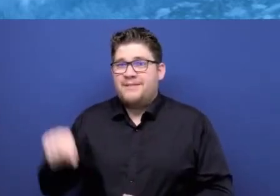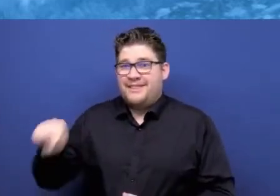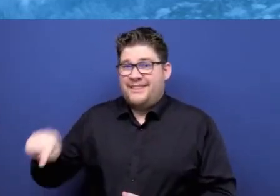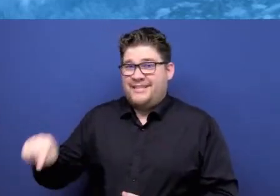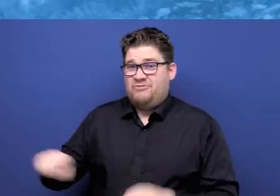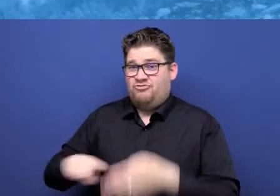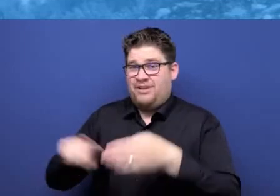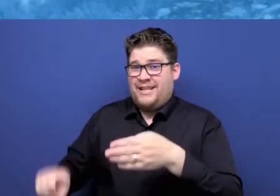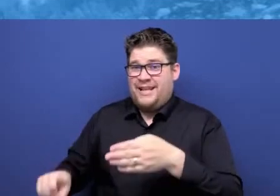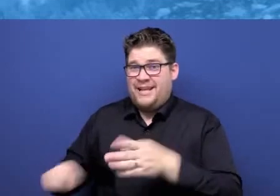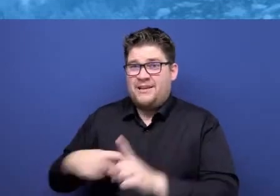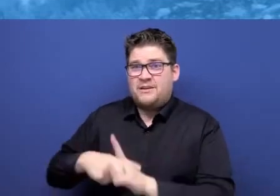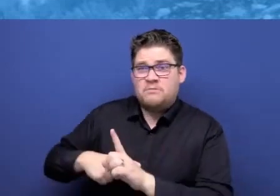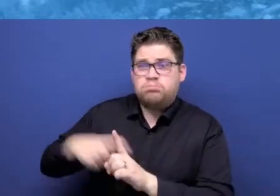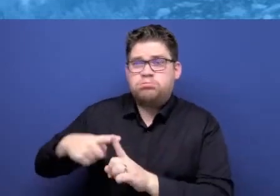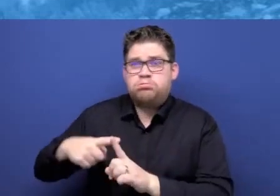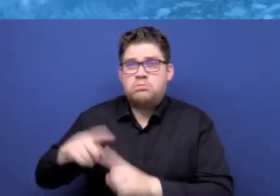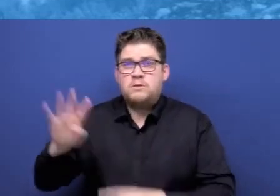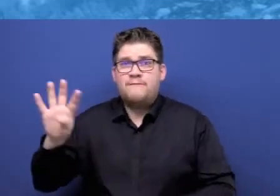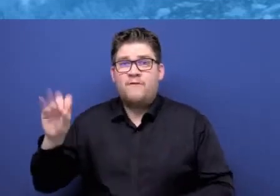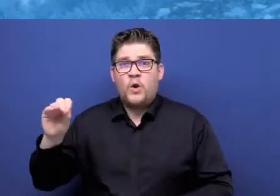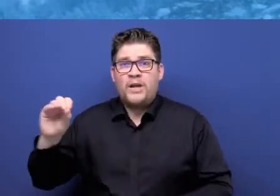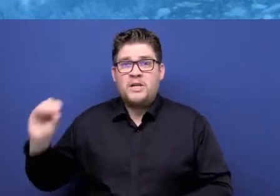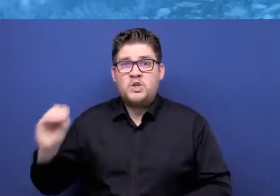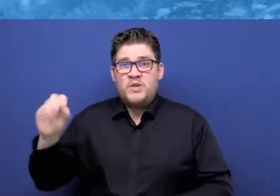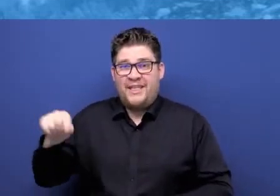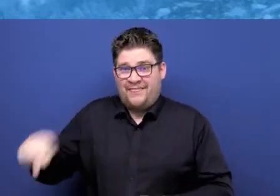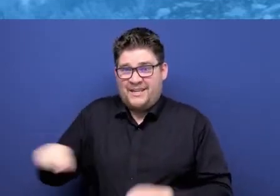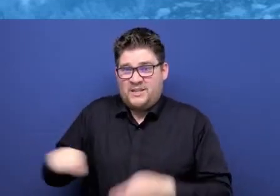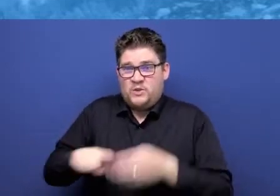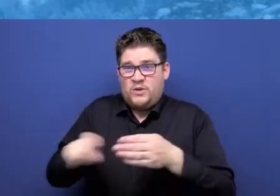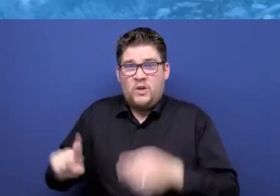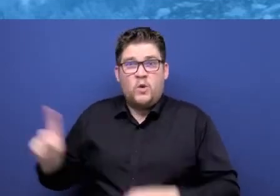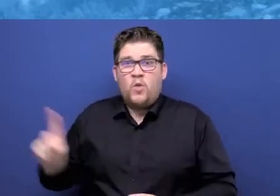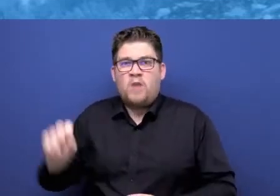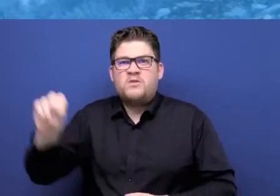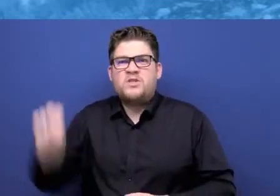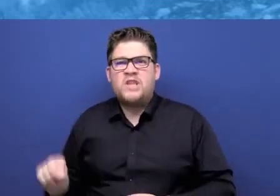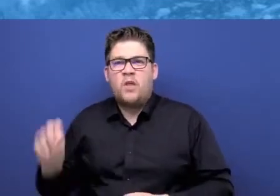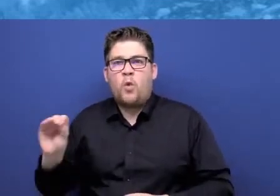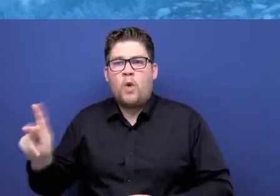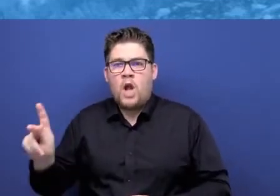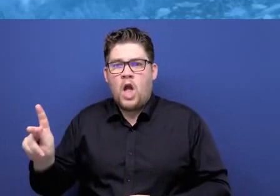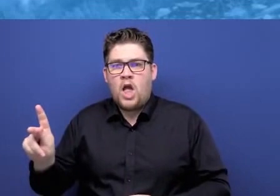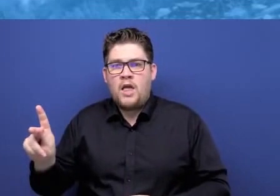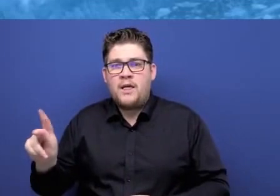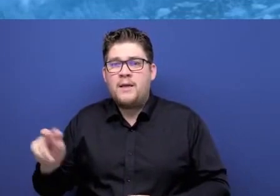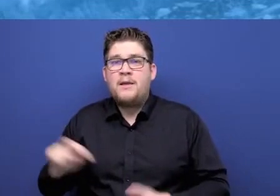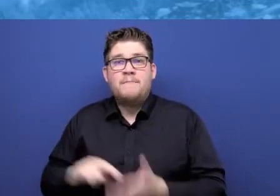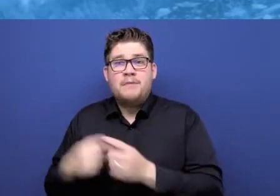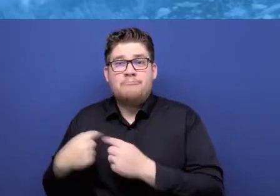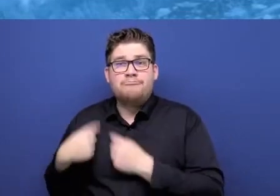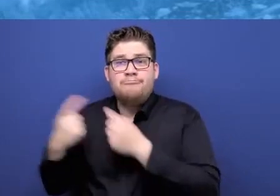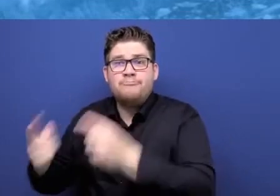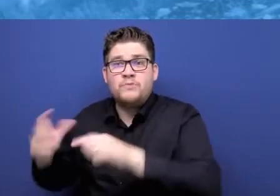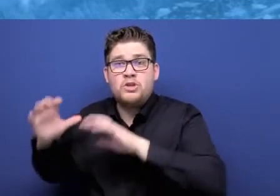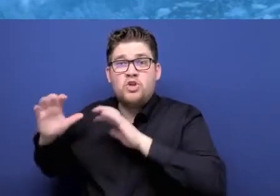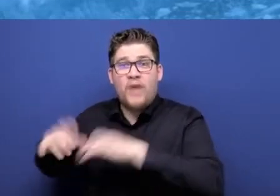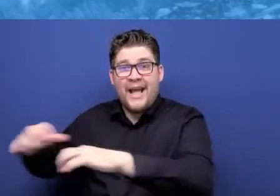by the weekend with lower relative humidities. Blessing right now or so far in the